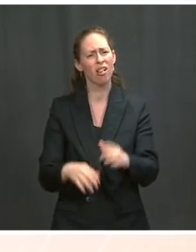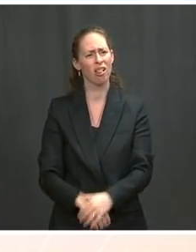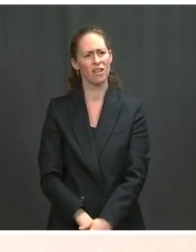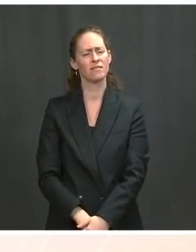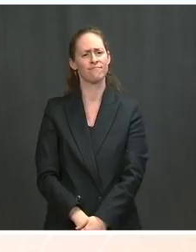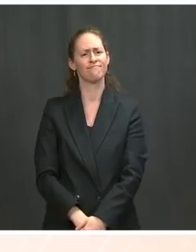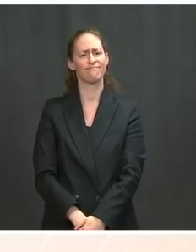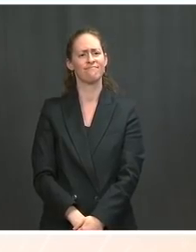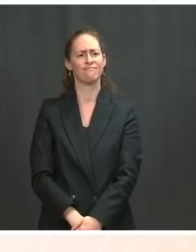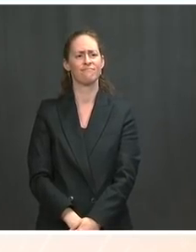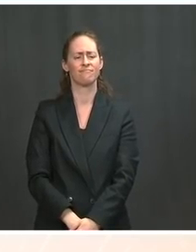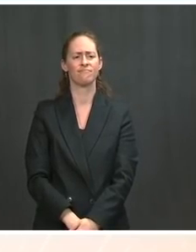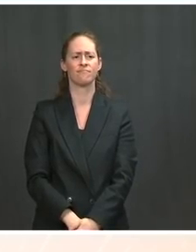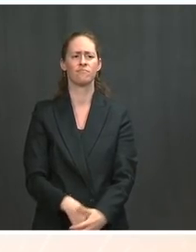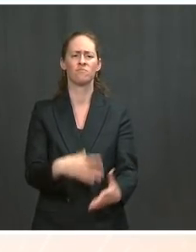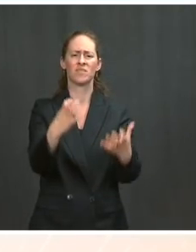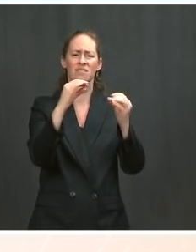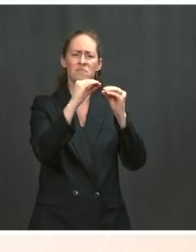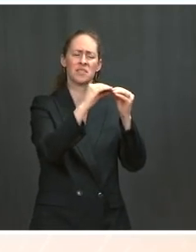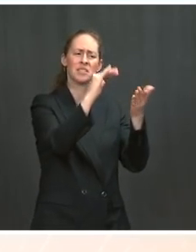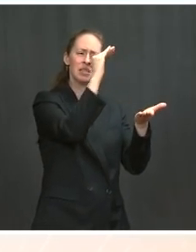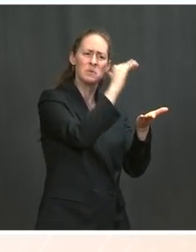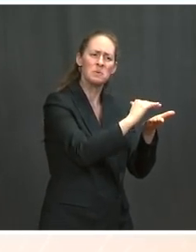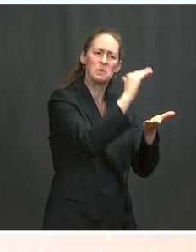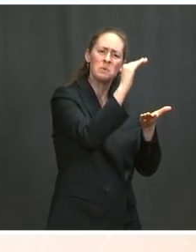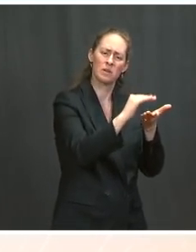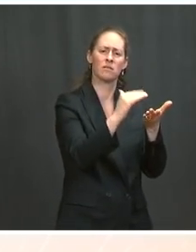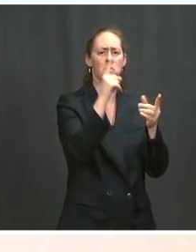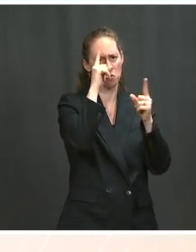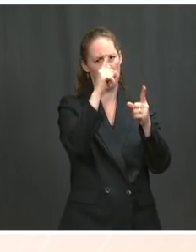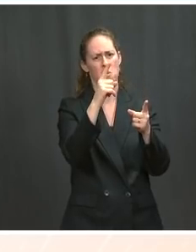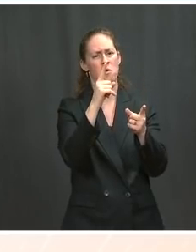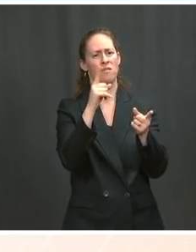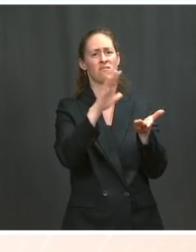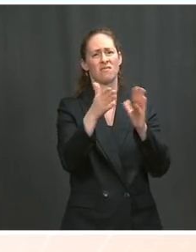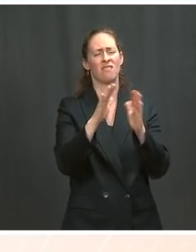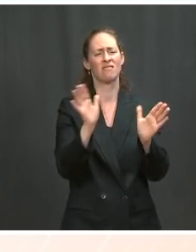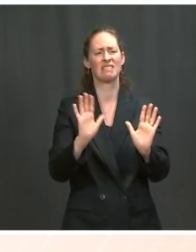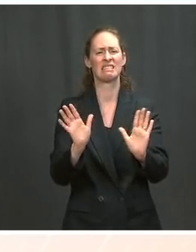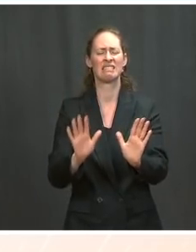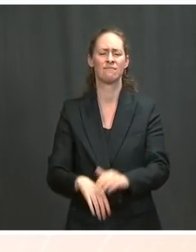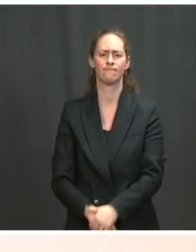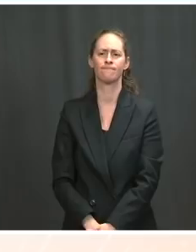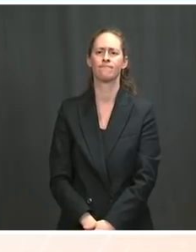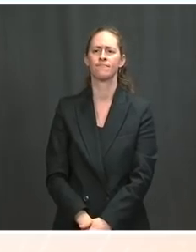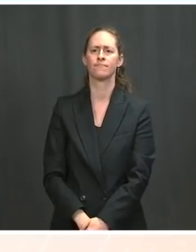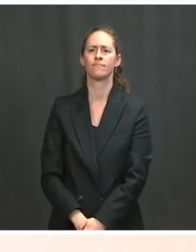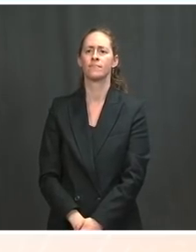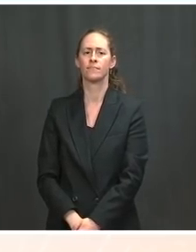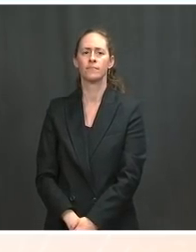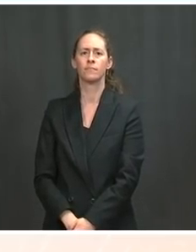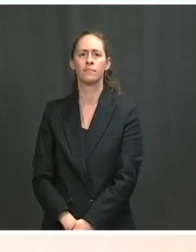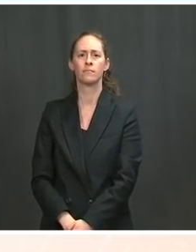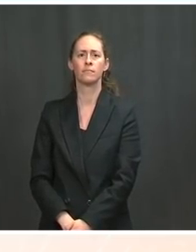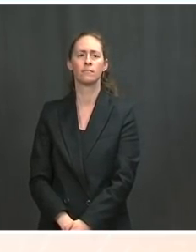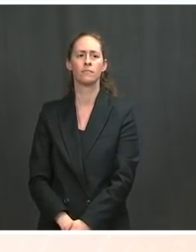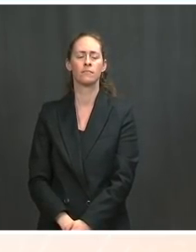and try to reduce in the region. The Press: But -- but why not have in the statement that Palestinians also have a right to self-defense?